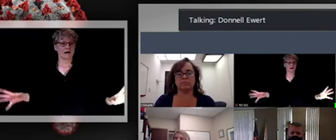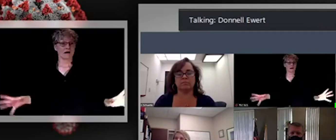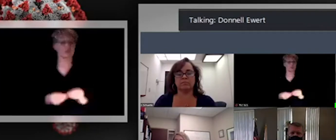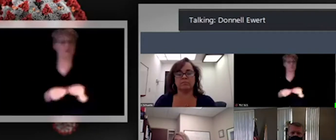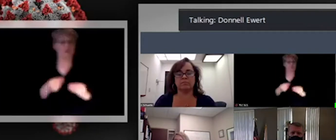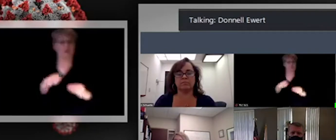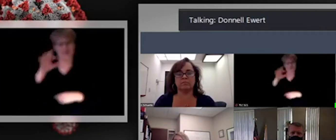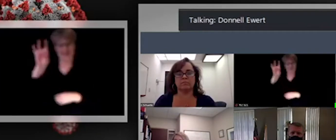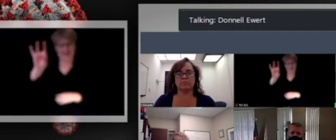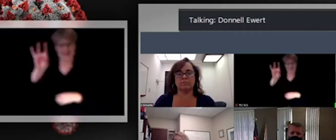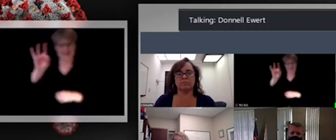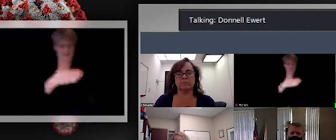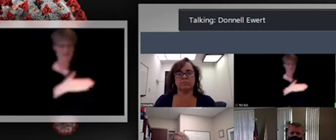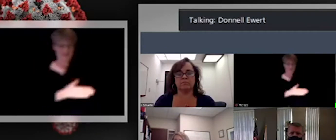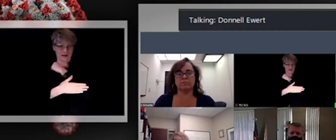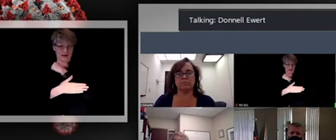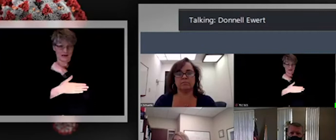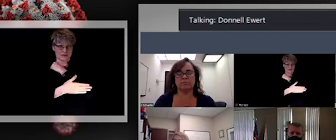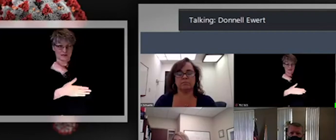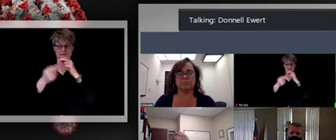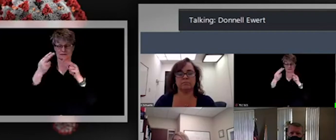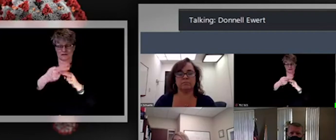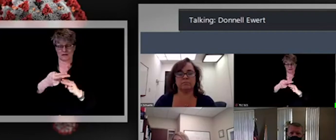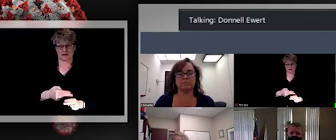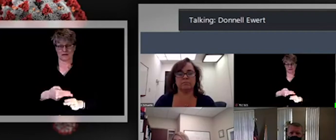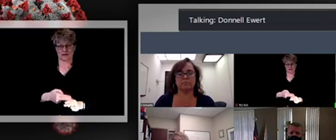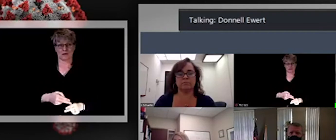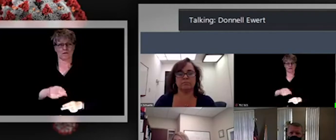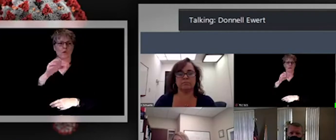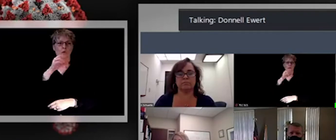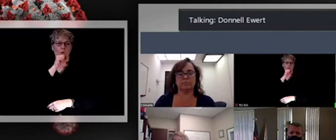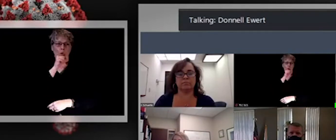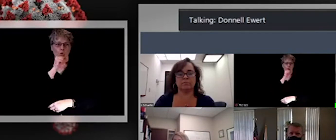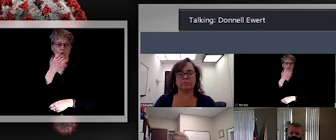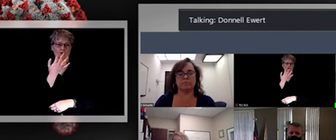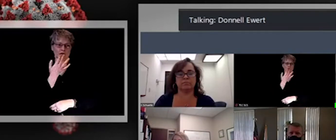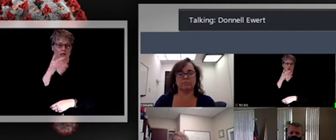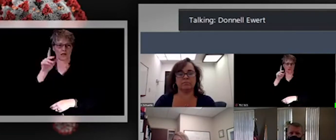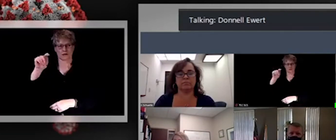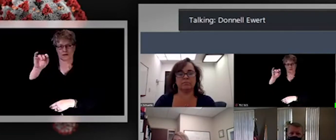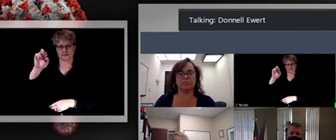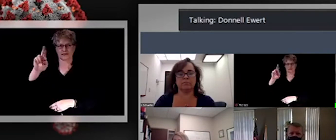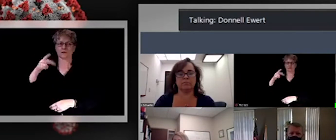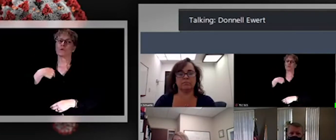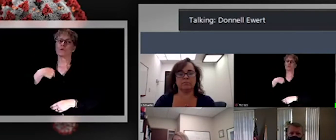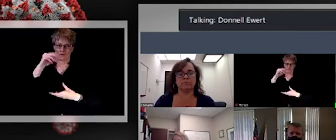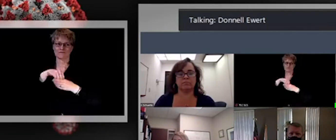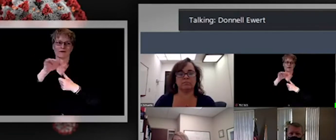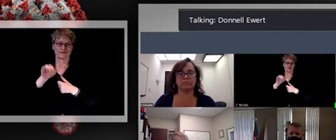we are in, and we are the largest of those counties. We are the largest county in California